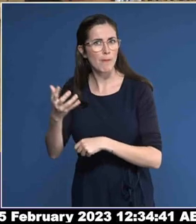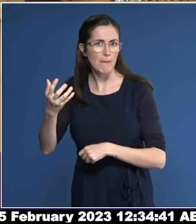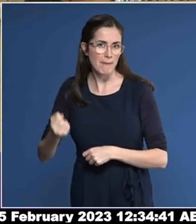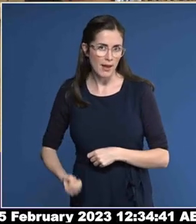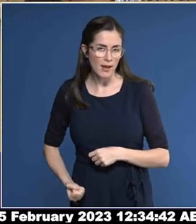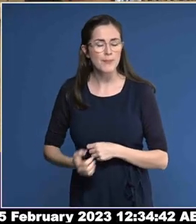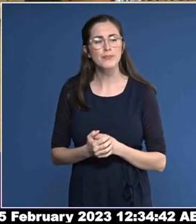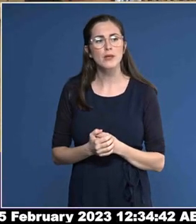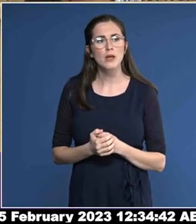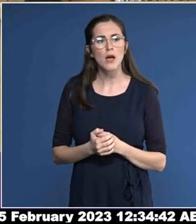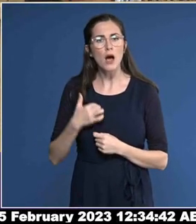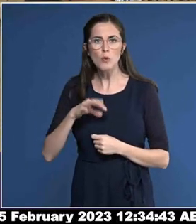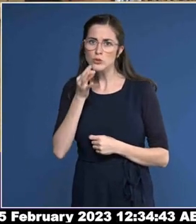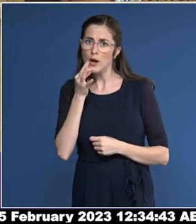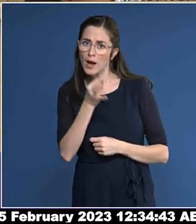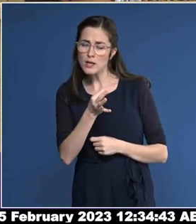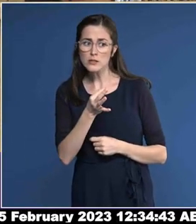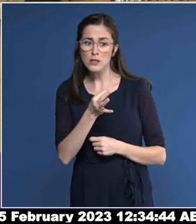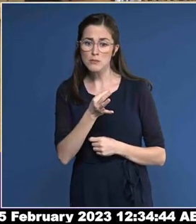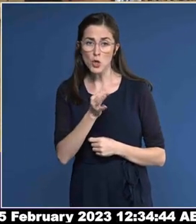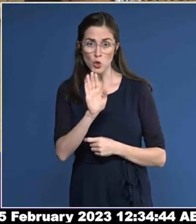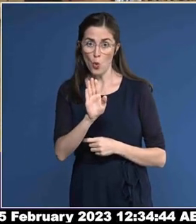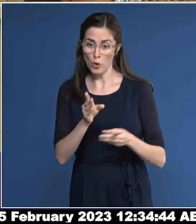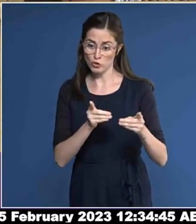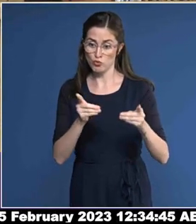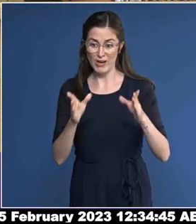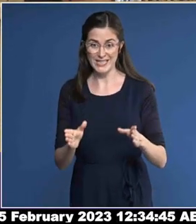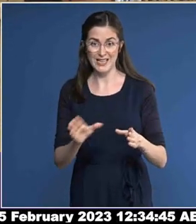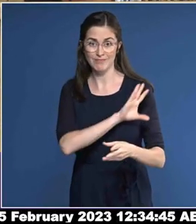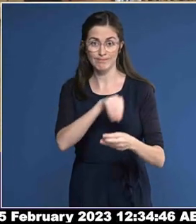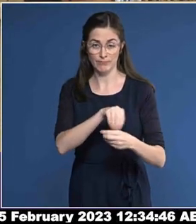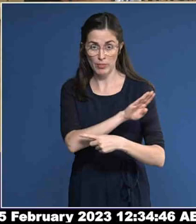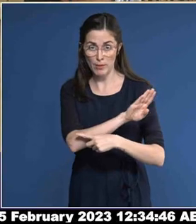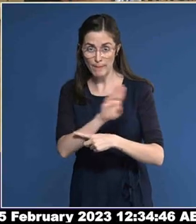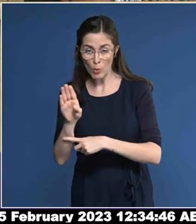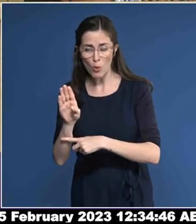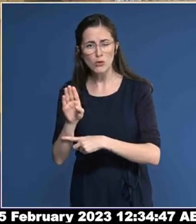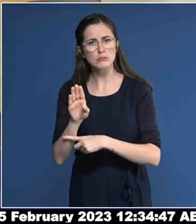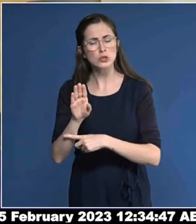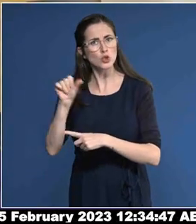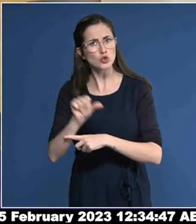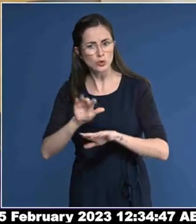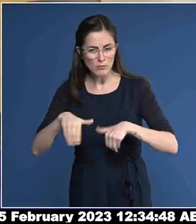that training for directors who serve on boards that provide disability services is a